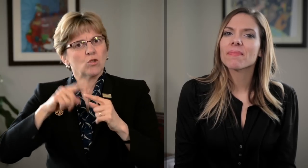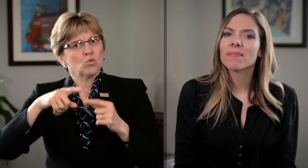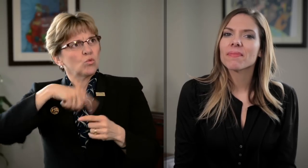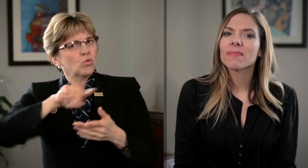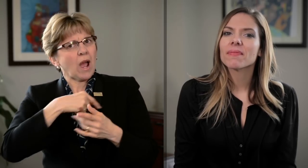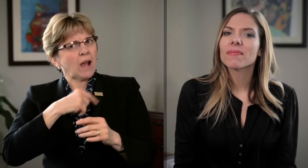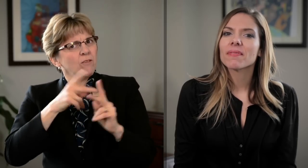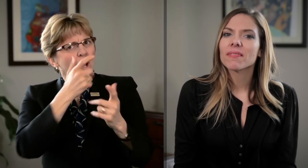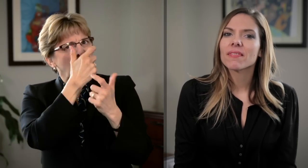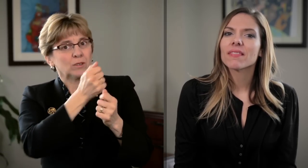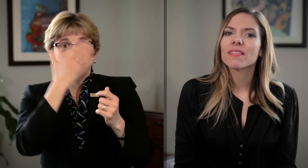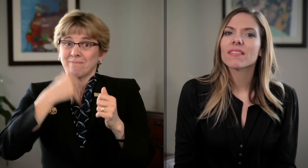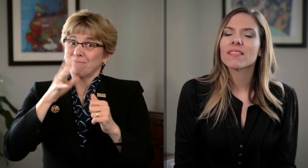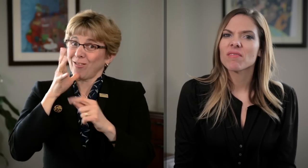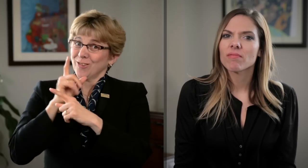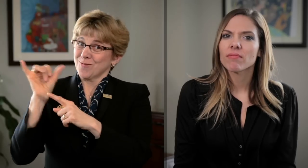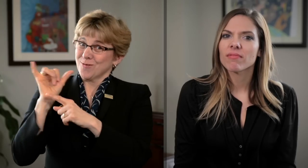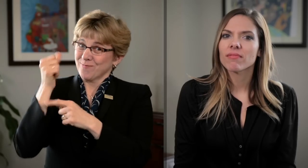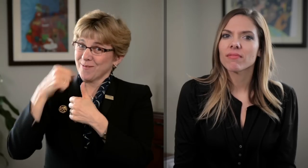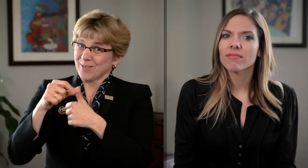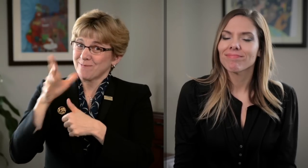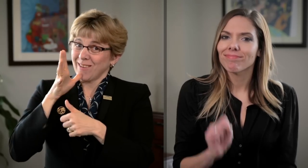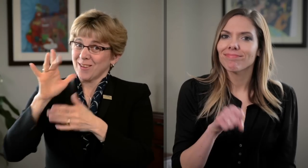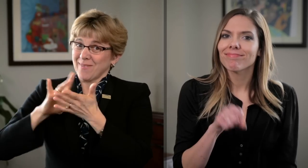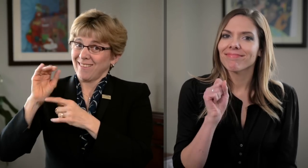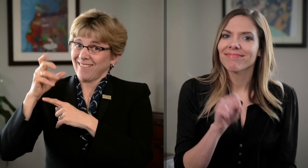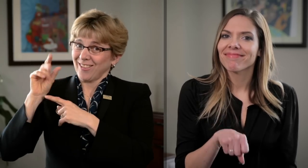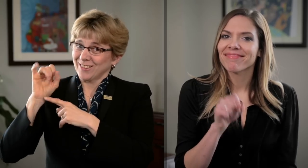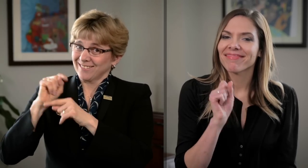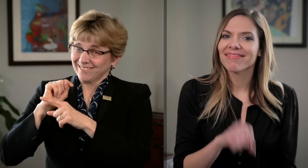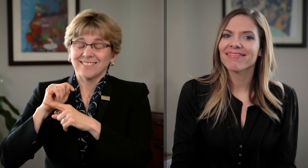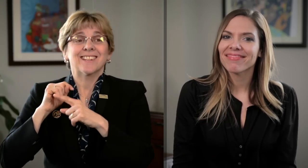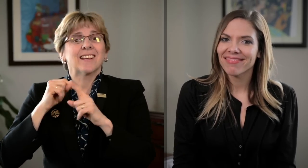I was very interested in the field. My mother, too. Remember she worked as a medical oncologist.